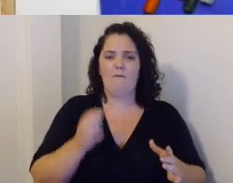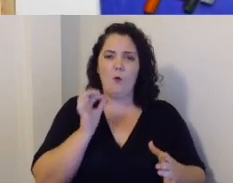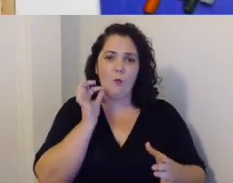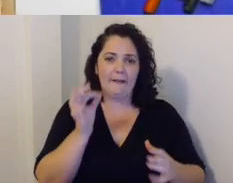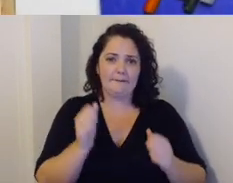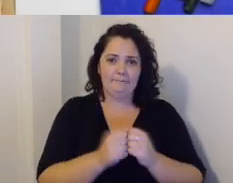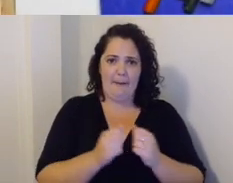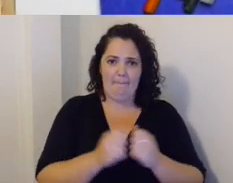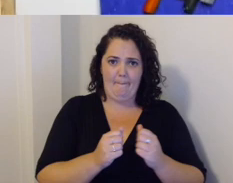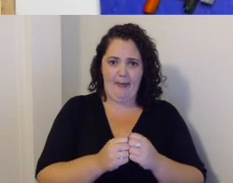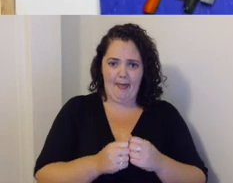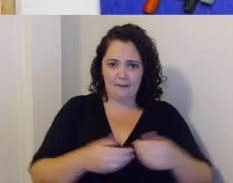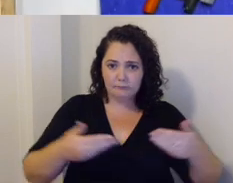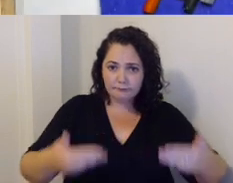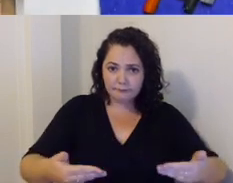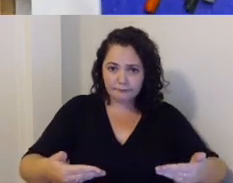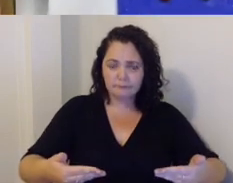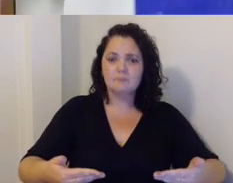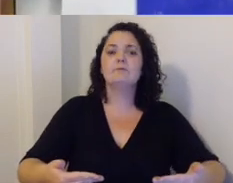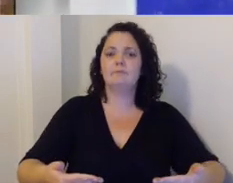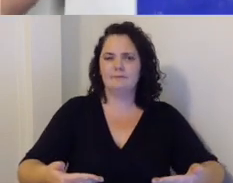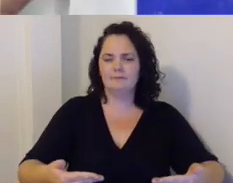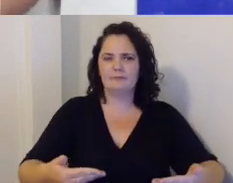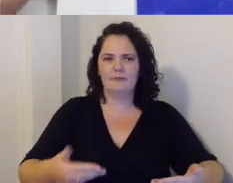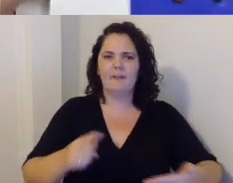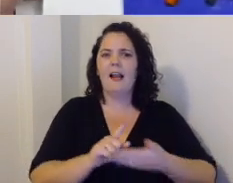ordinary white drawing paper and so I'll be working just on ordinary white drawing paper